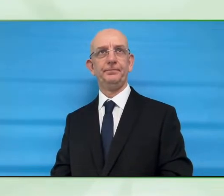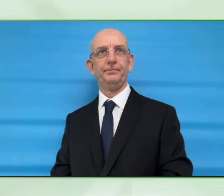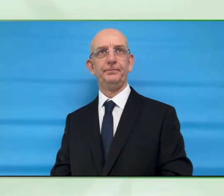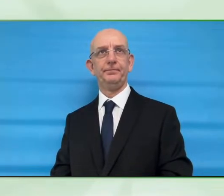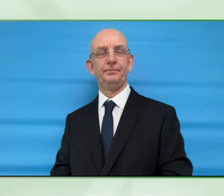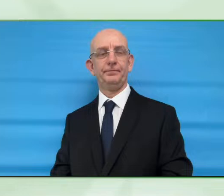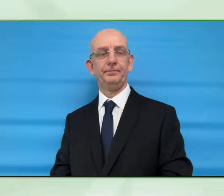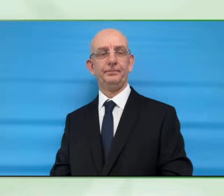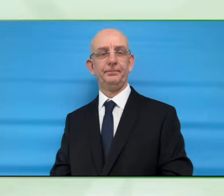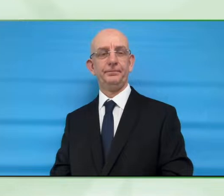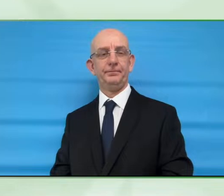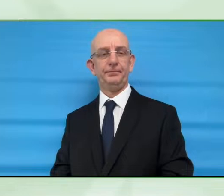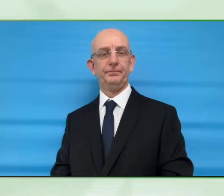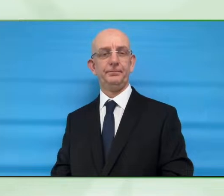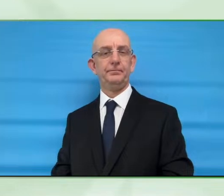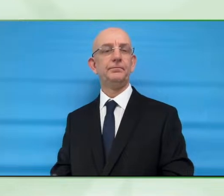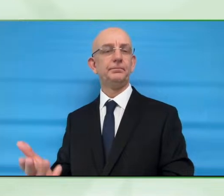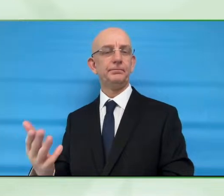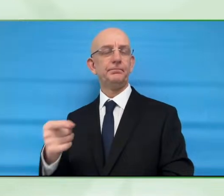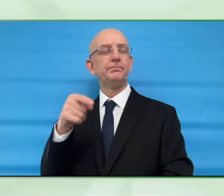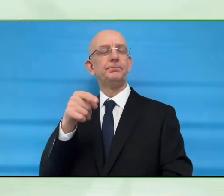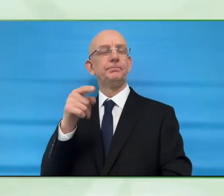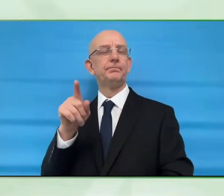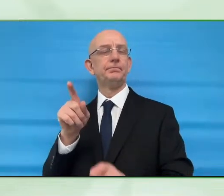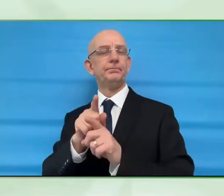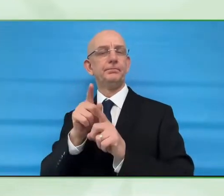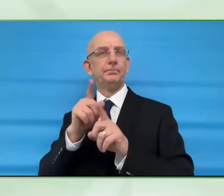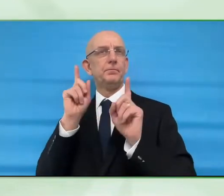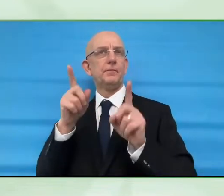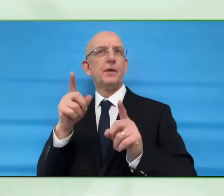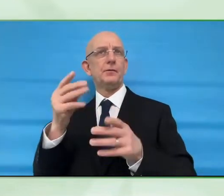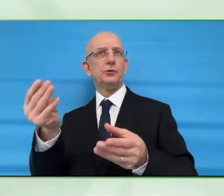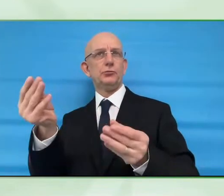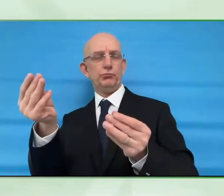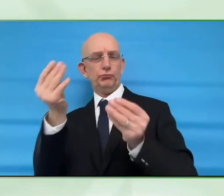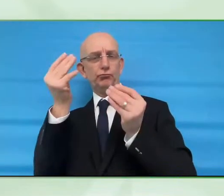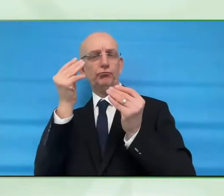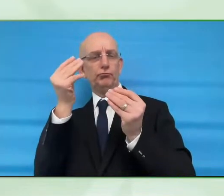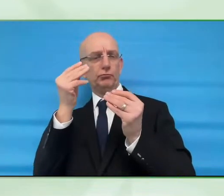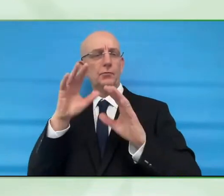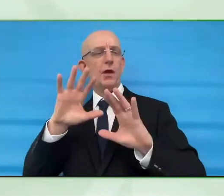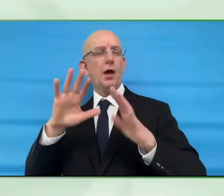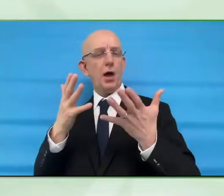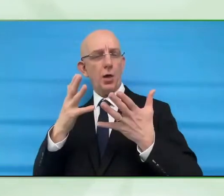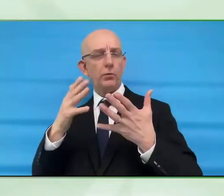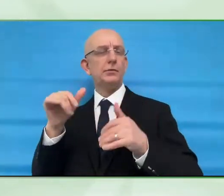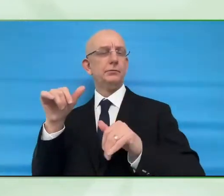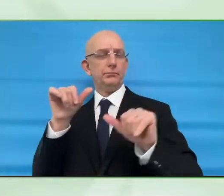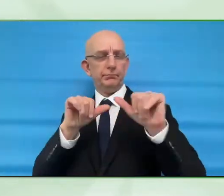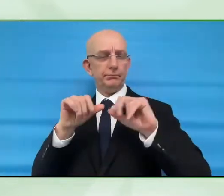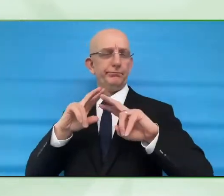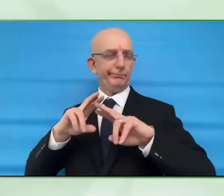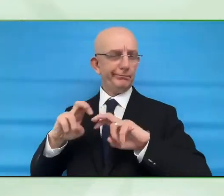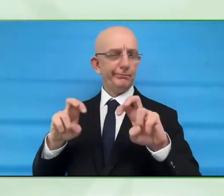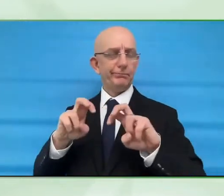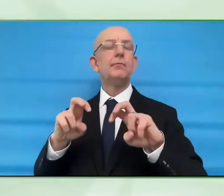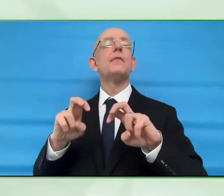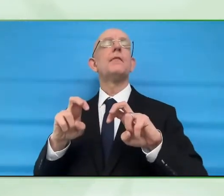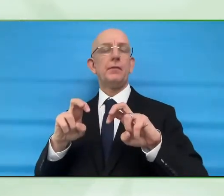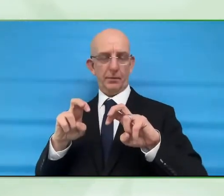All these kinds of things you learn about by talking to people and understanding experiences.